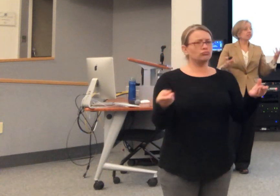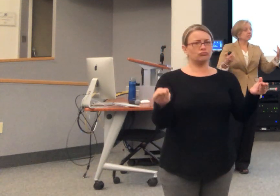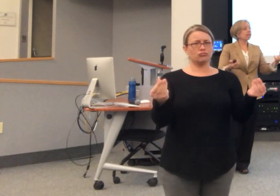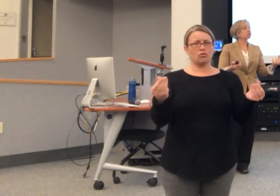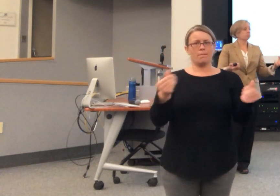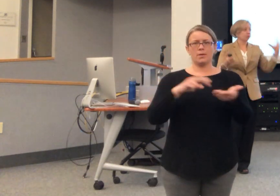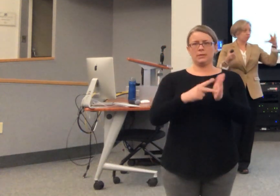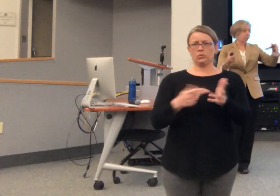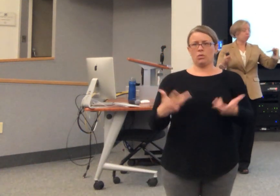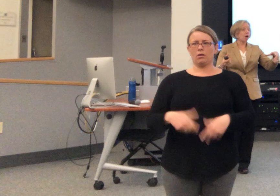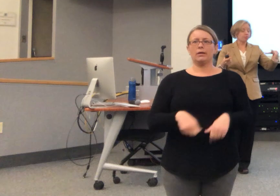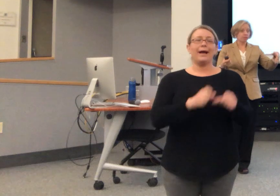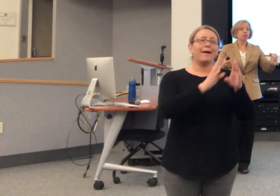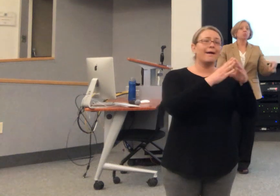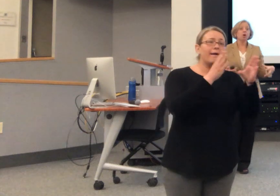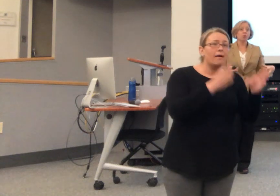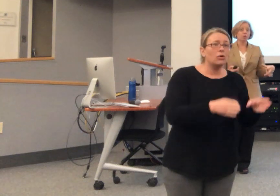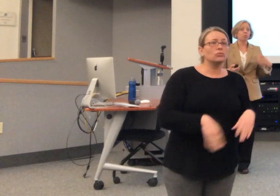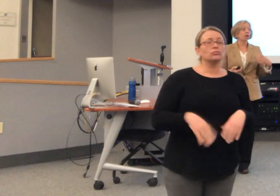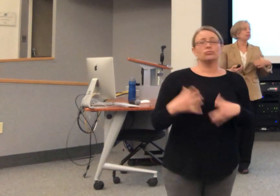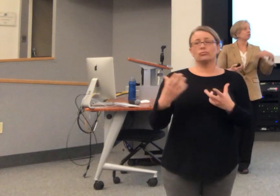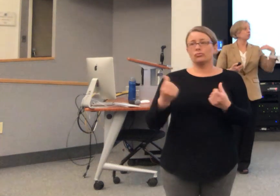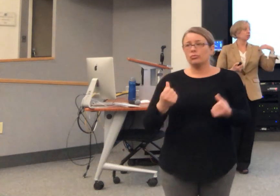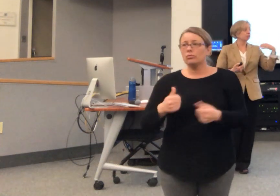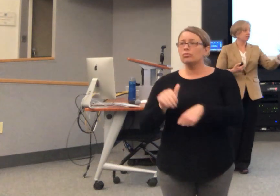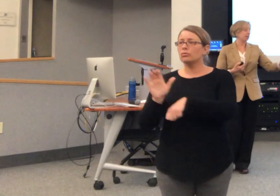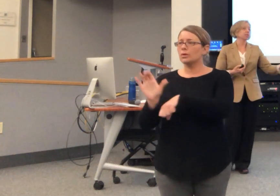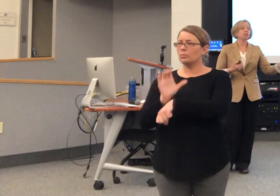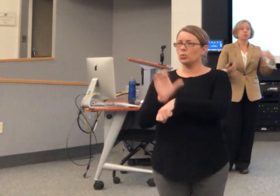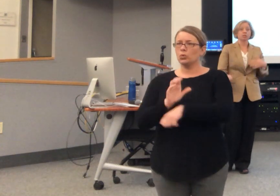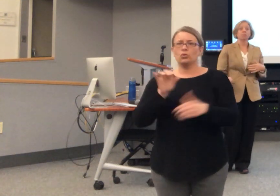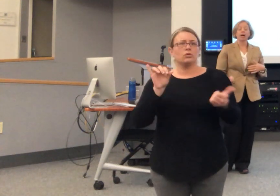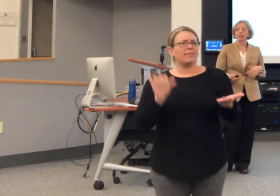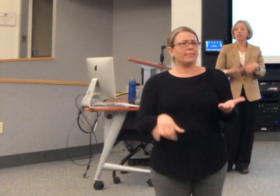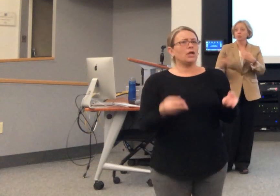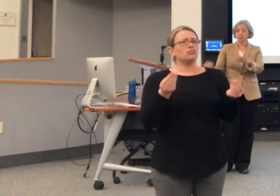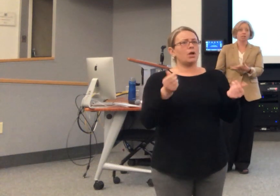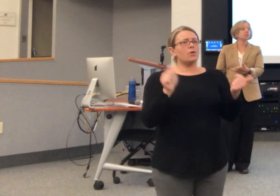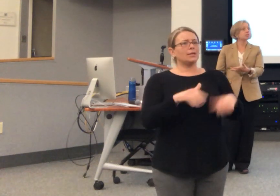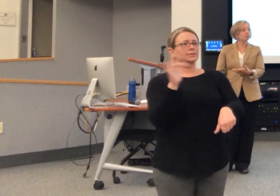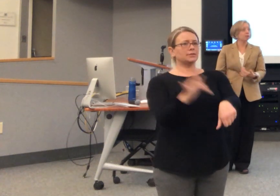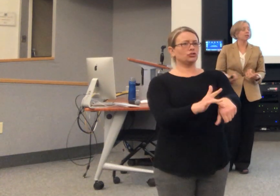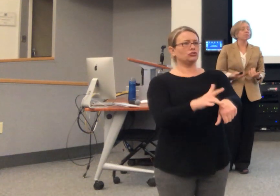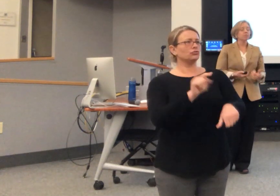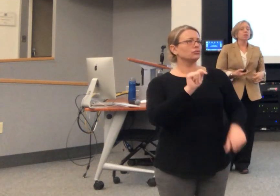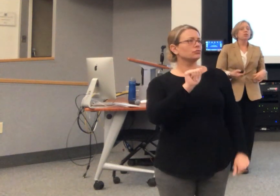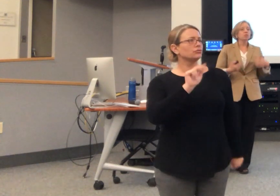That's tangible property that you own, right? And you can sell it, you can buy it, you can give it to somebody.